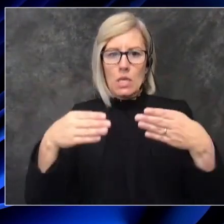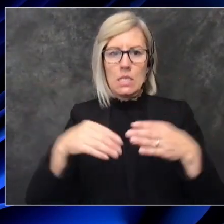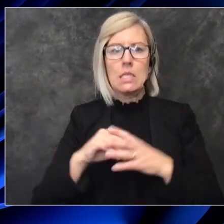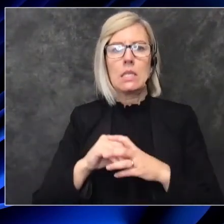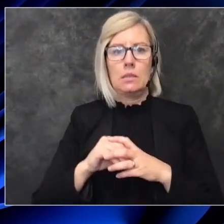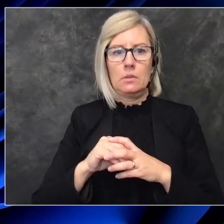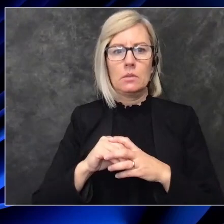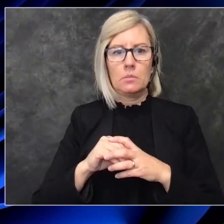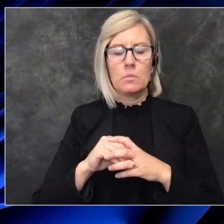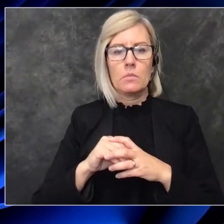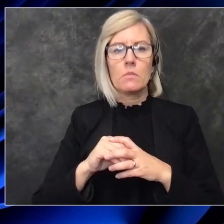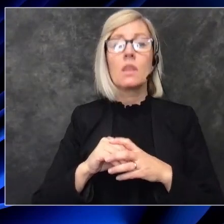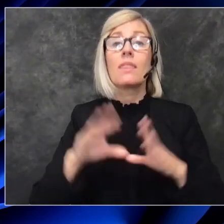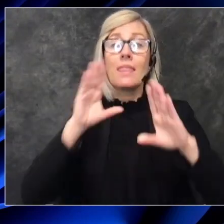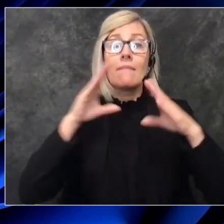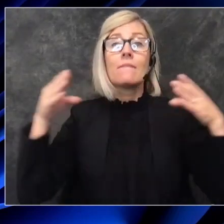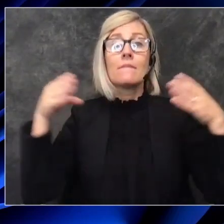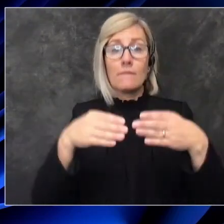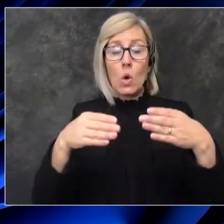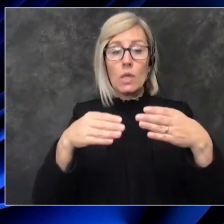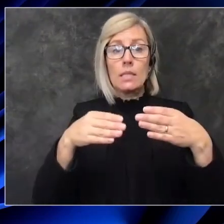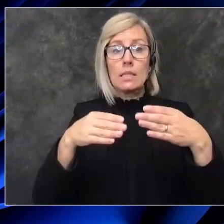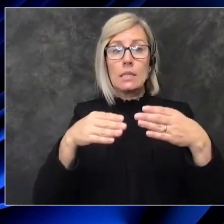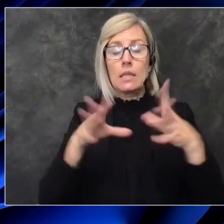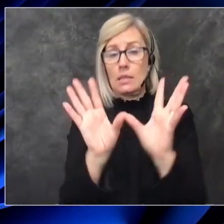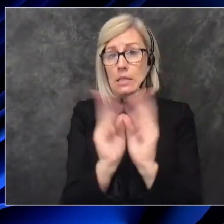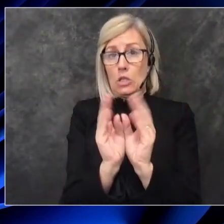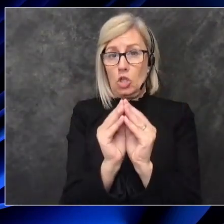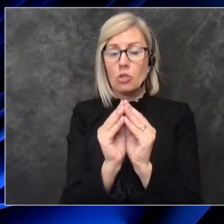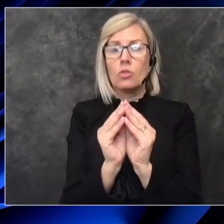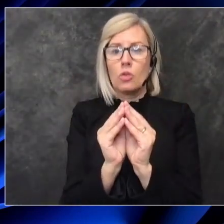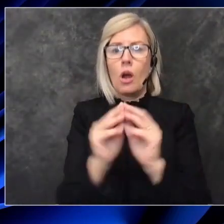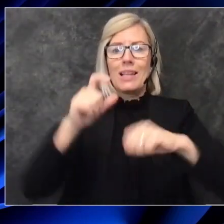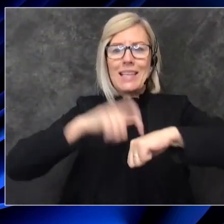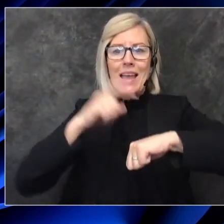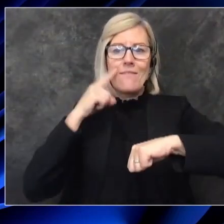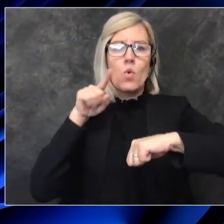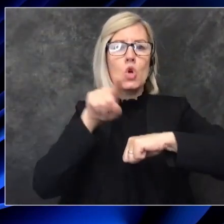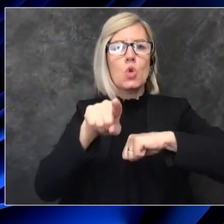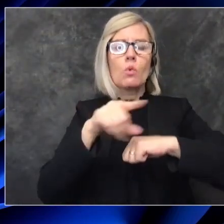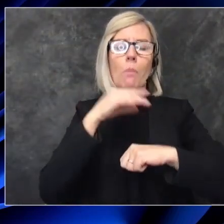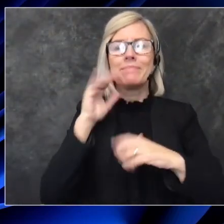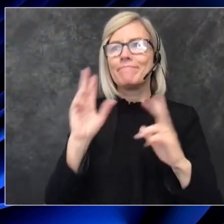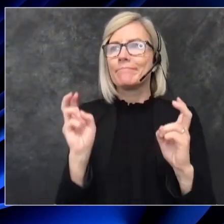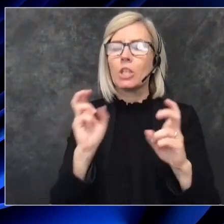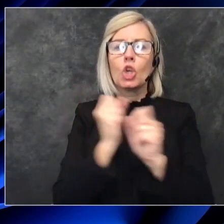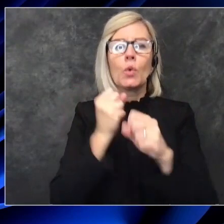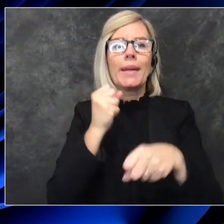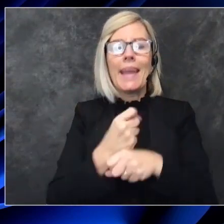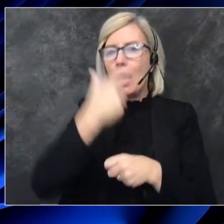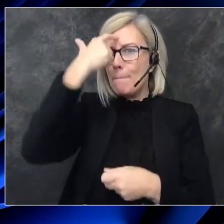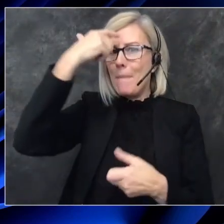The focus sessions are essentially time for you to kind of almost create like mindfulness moments when using Windows.